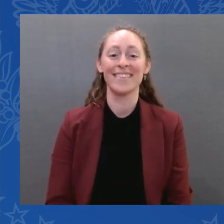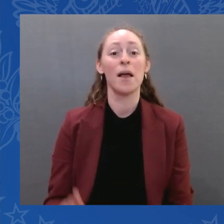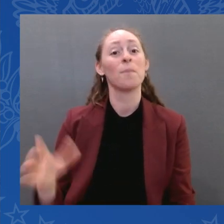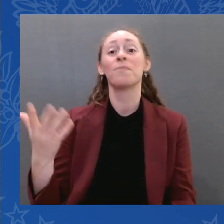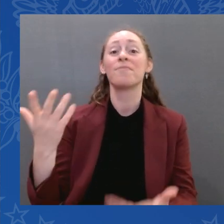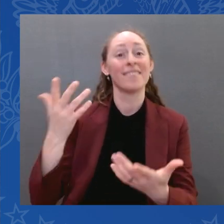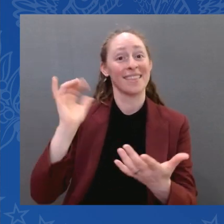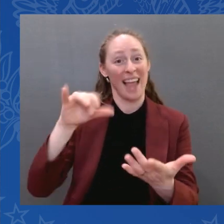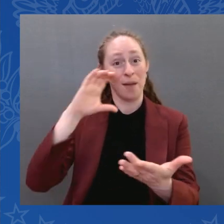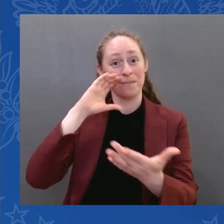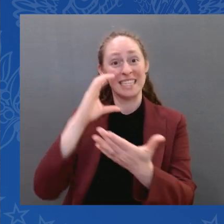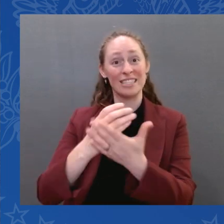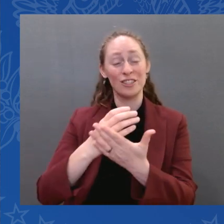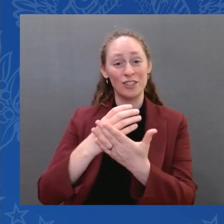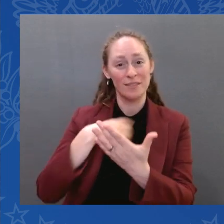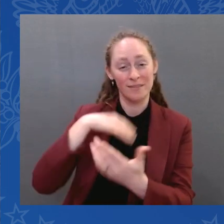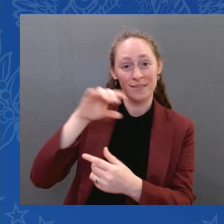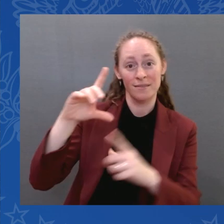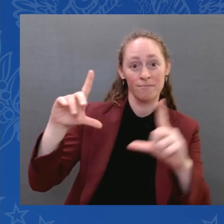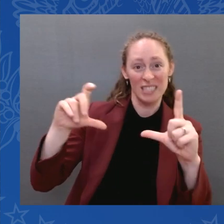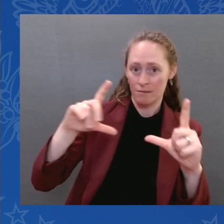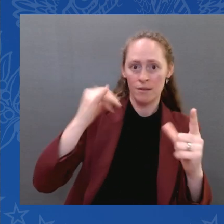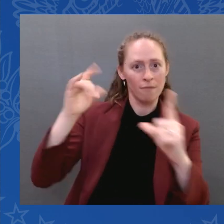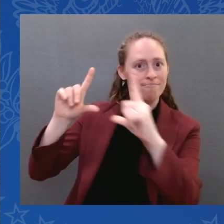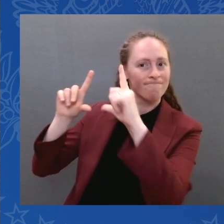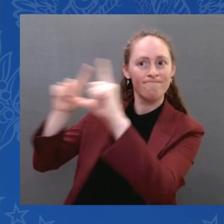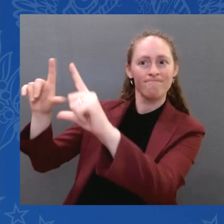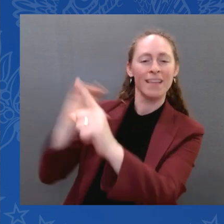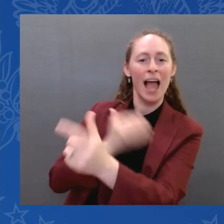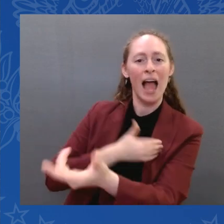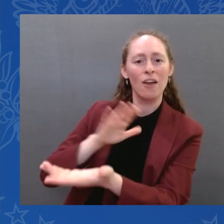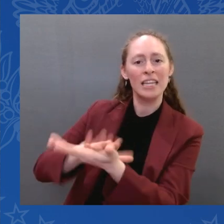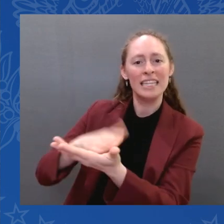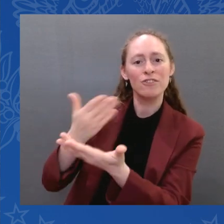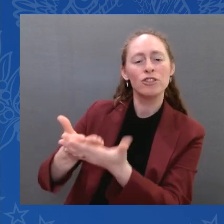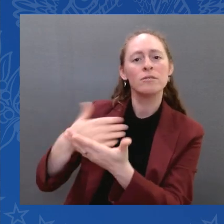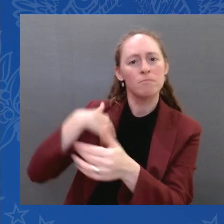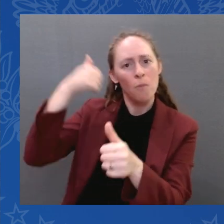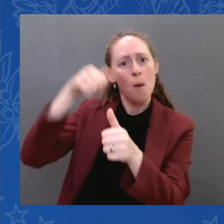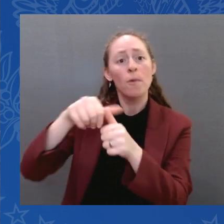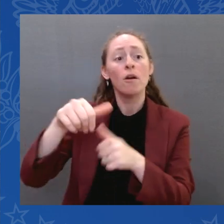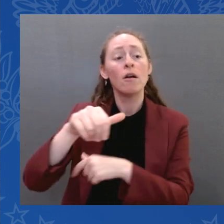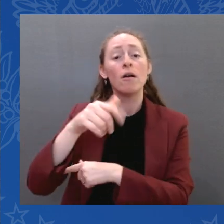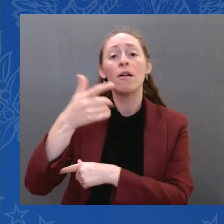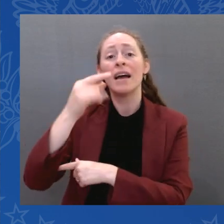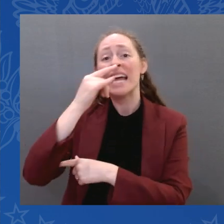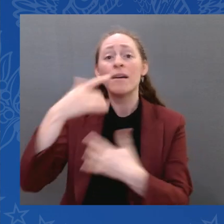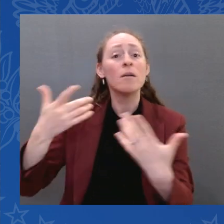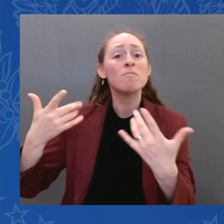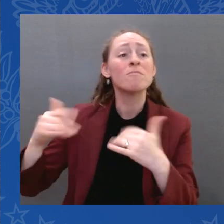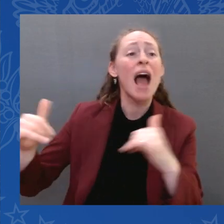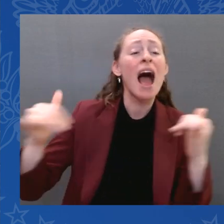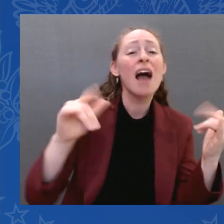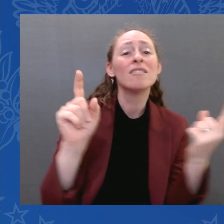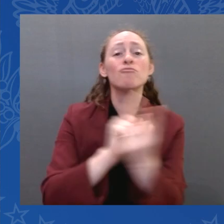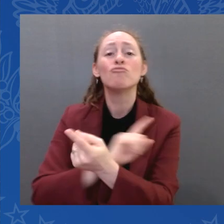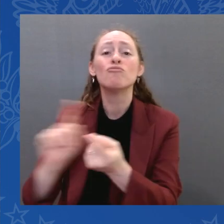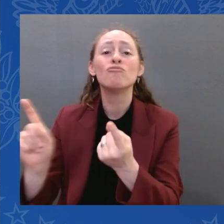with the other kids, looking out at the beautiful monuments. There is something magical about this place.